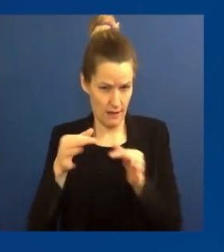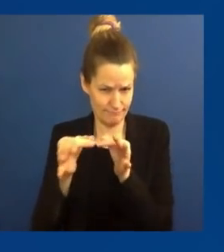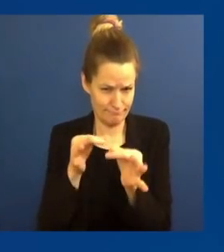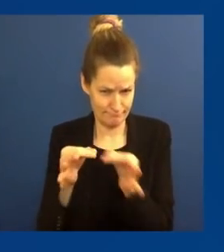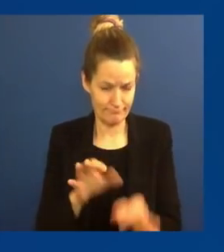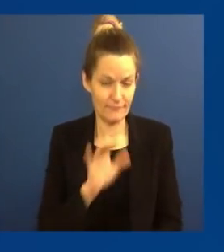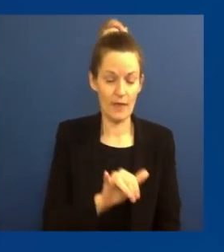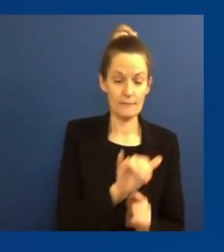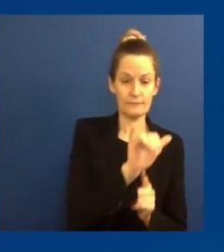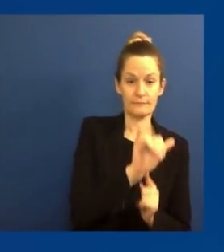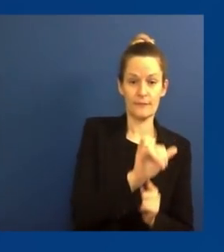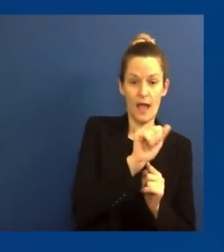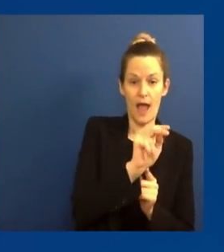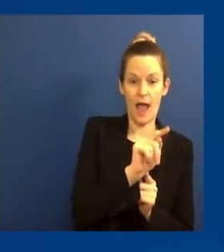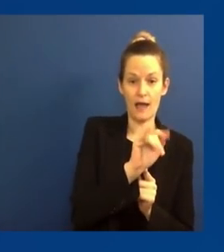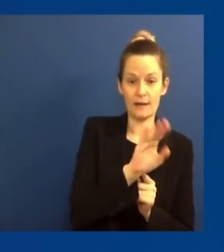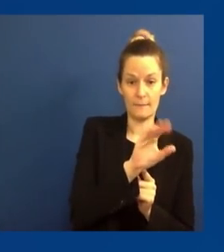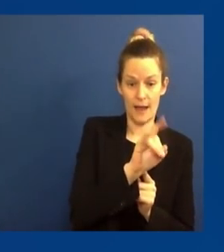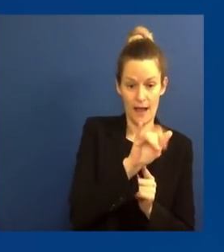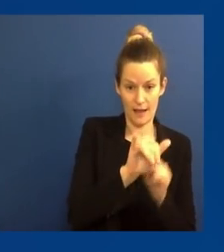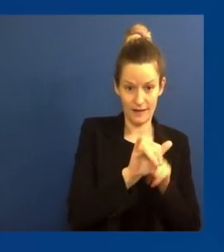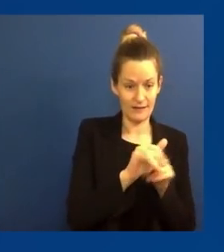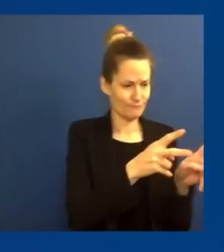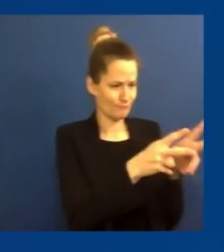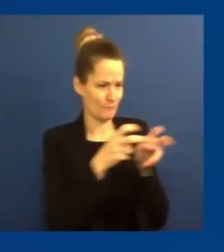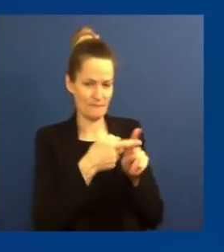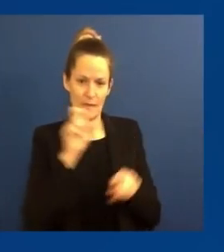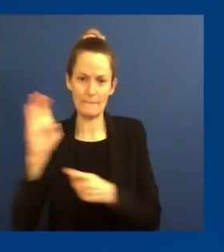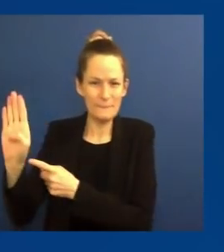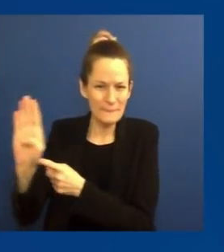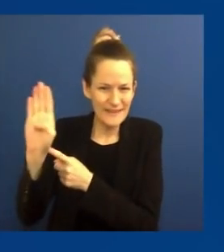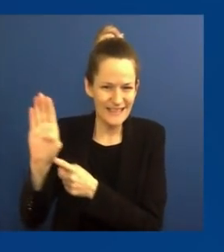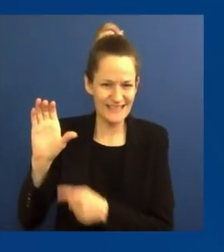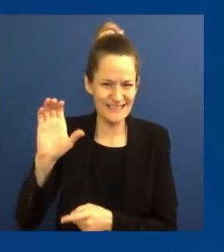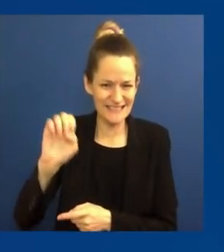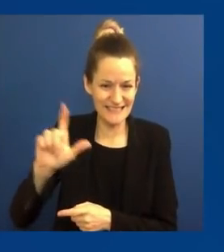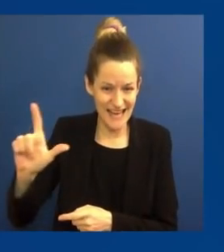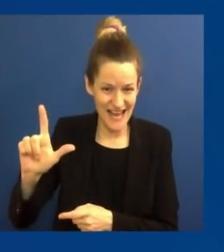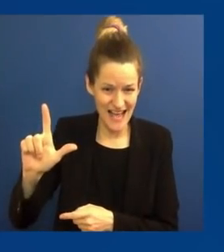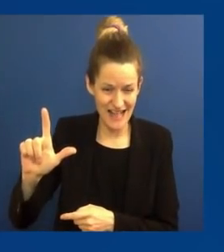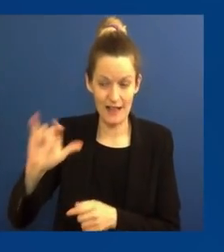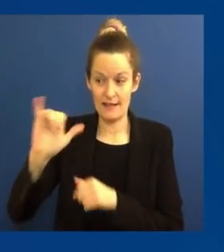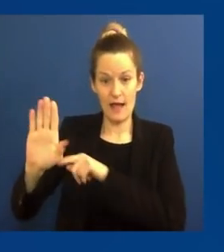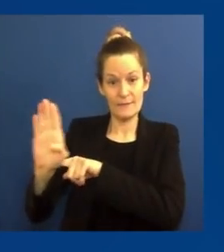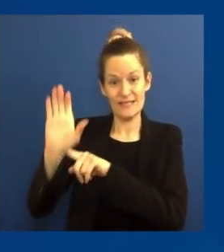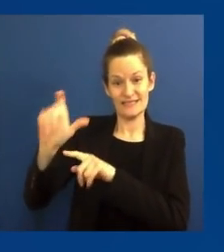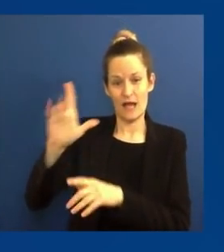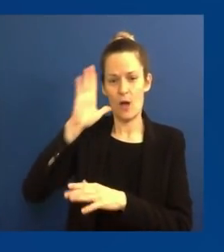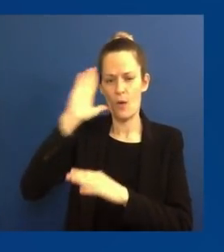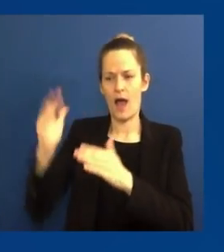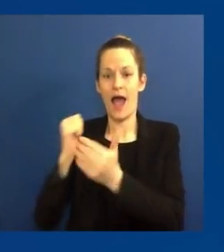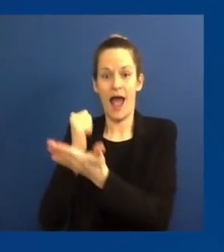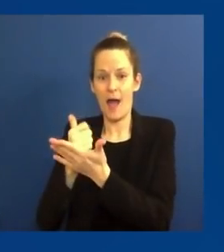primarily prevents initial infection. They are more specific than T cells,